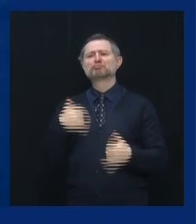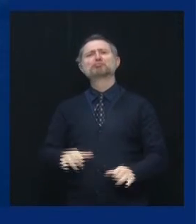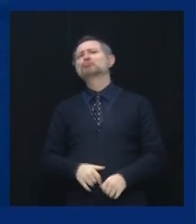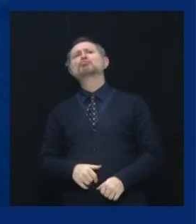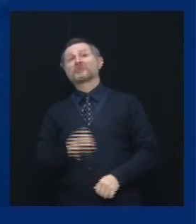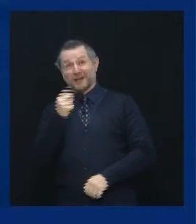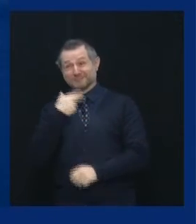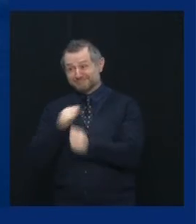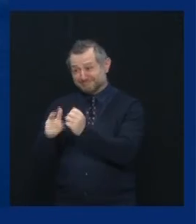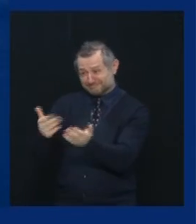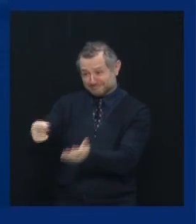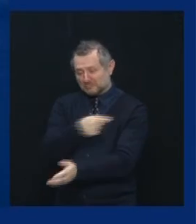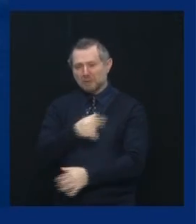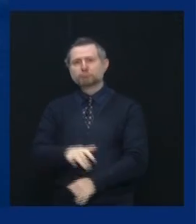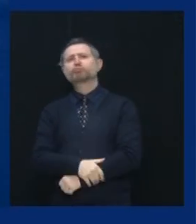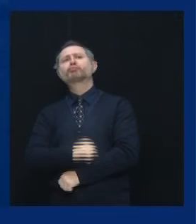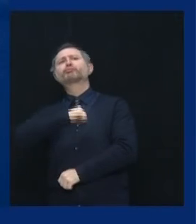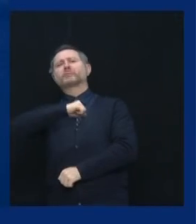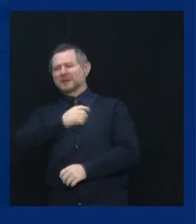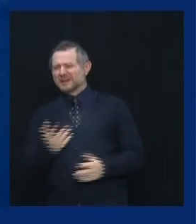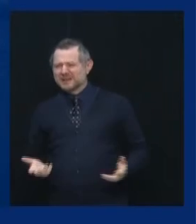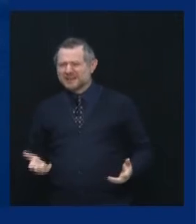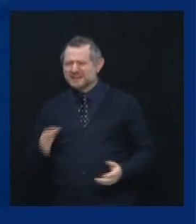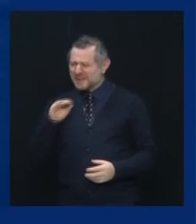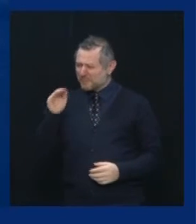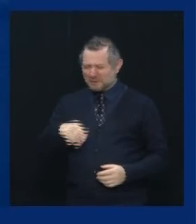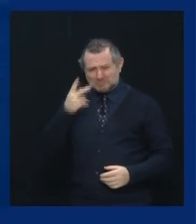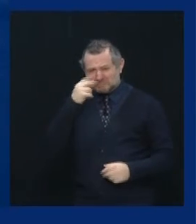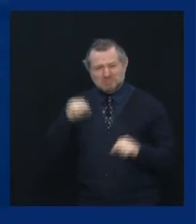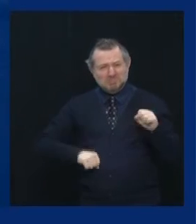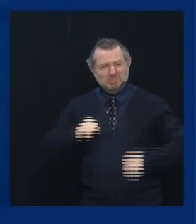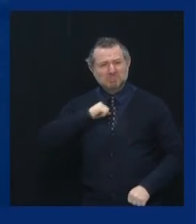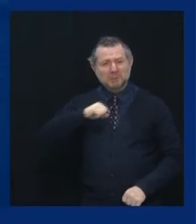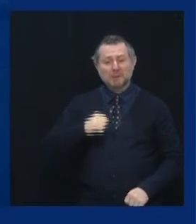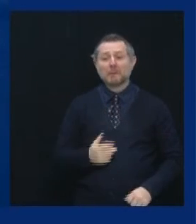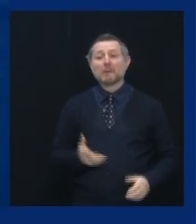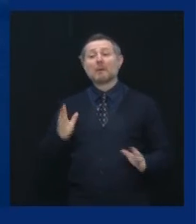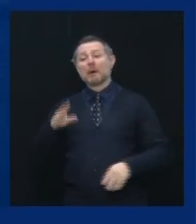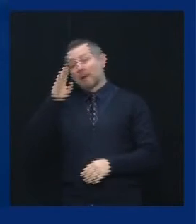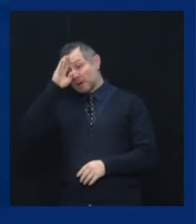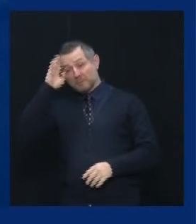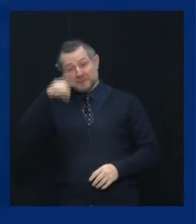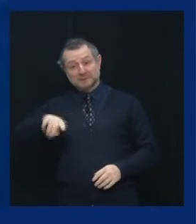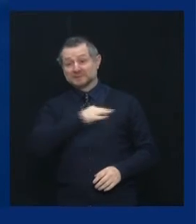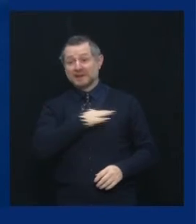90% IS INCREDIBLY HIGH. IF YOU WERE GIVING OUT CASH, YOU WOULDN'T HIT 90%.